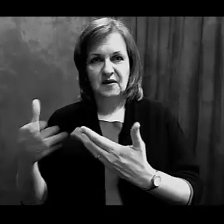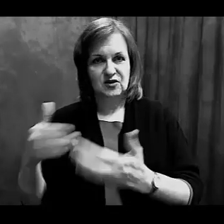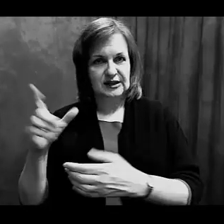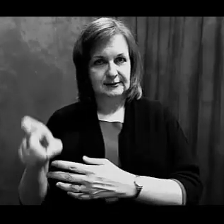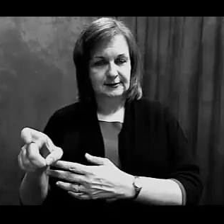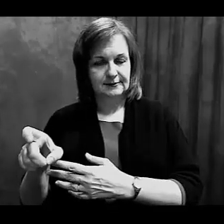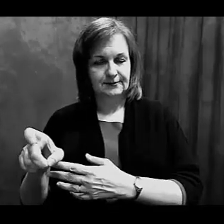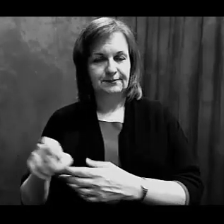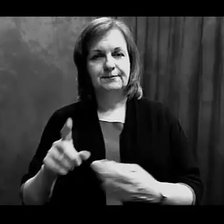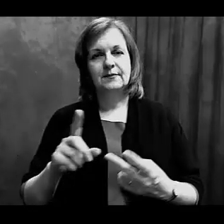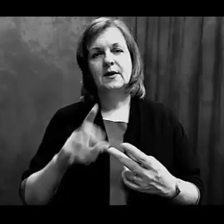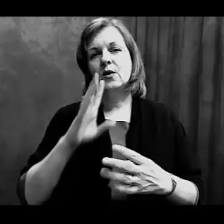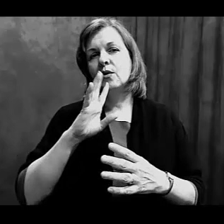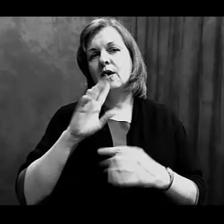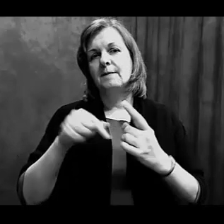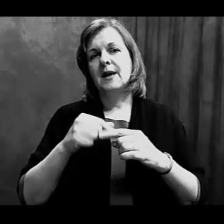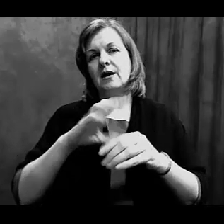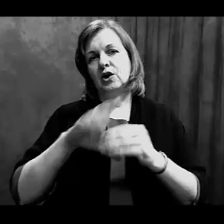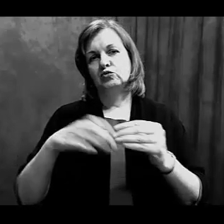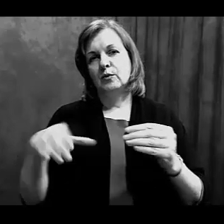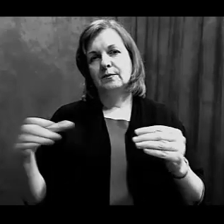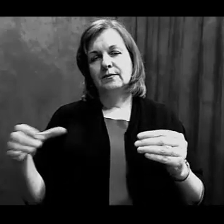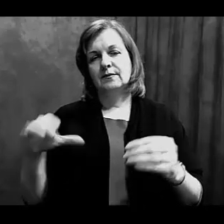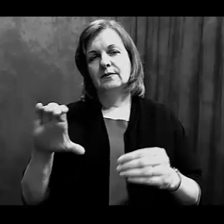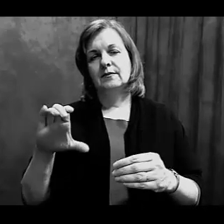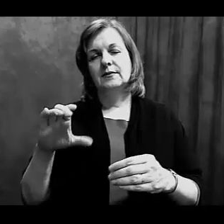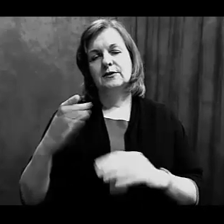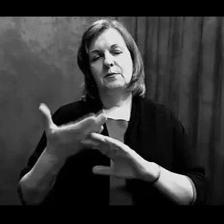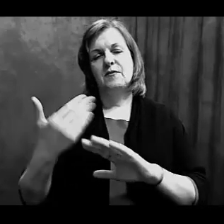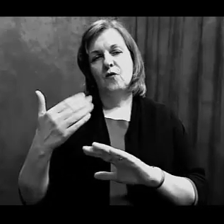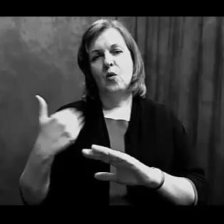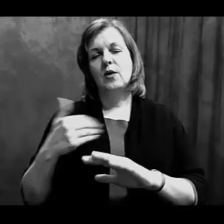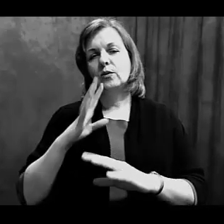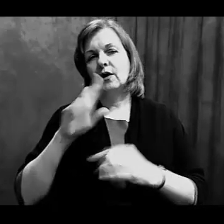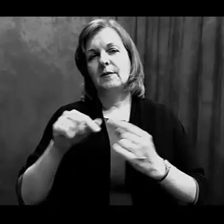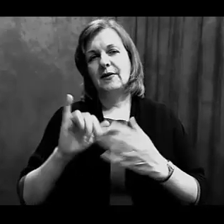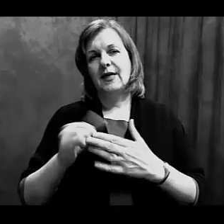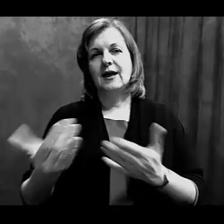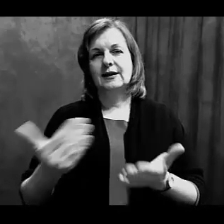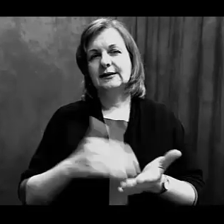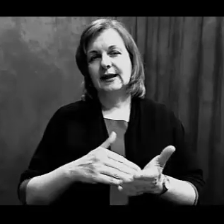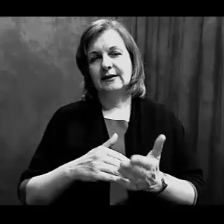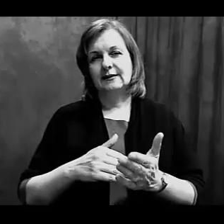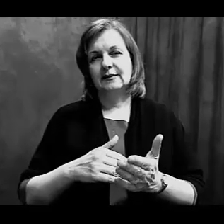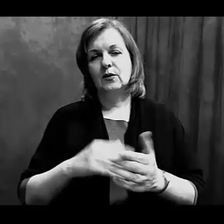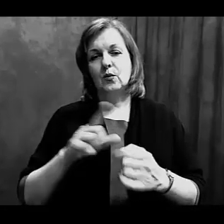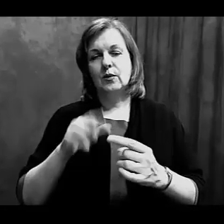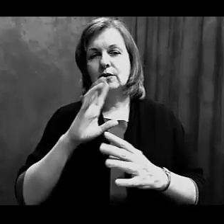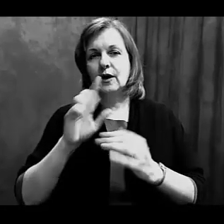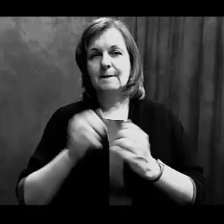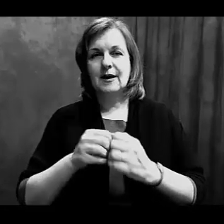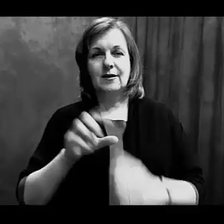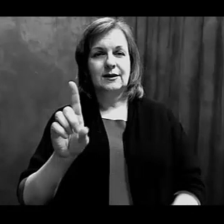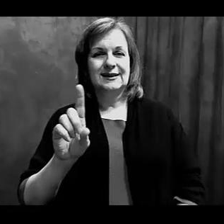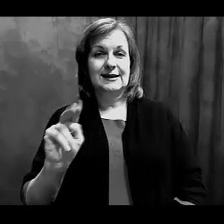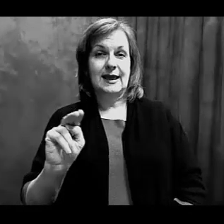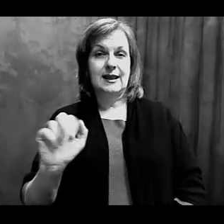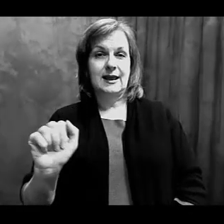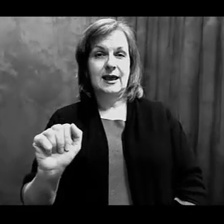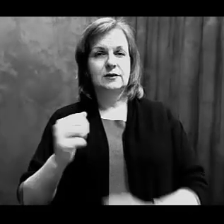we've talked about chromosomes before and we'll come back and talk about that again we talk about DNA structure